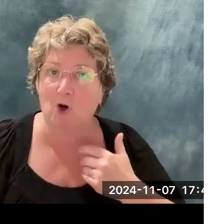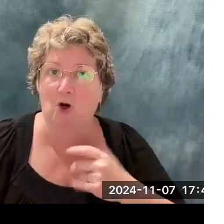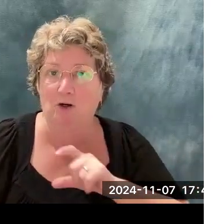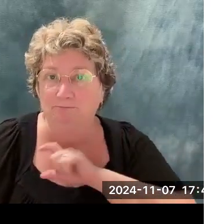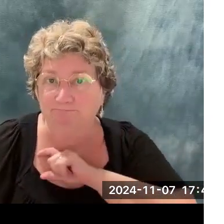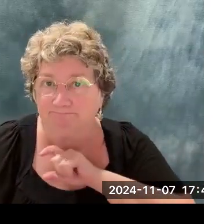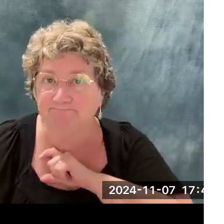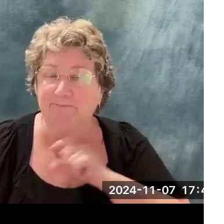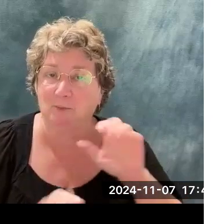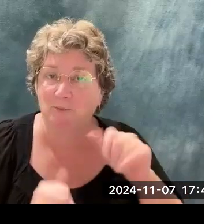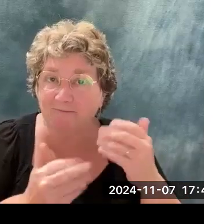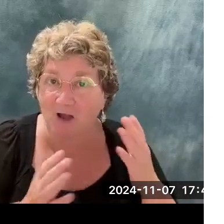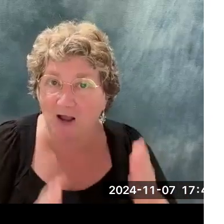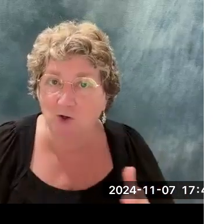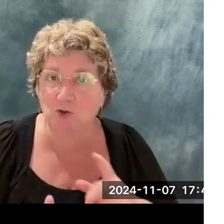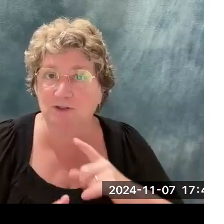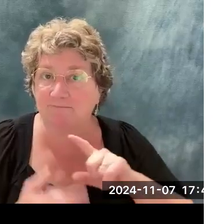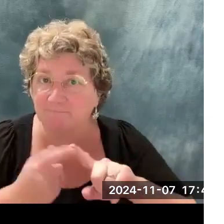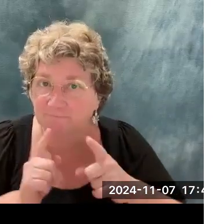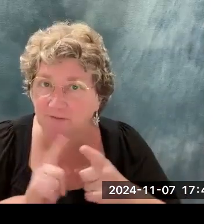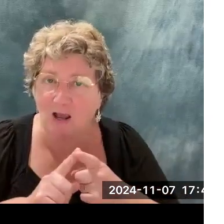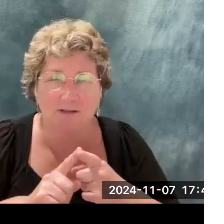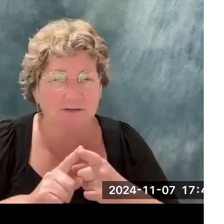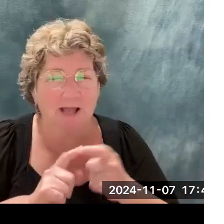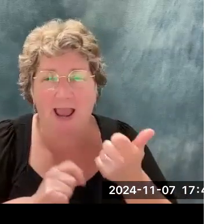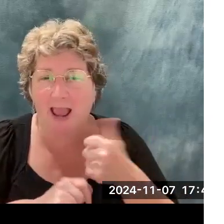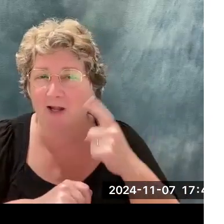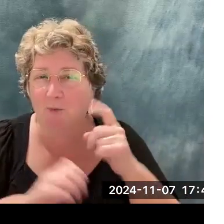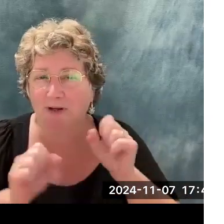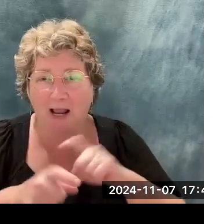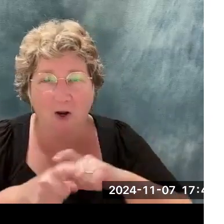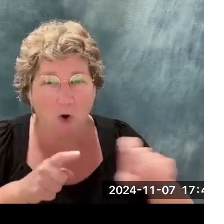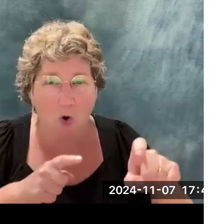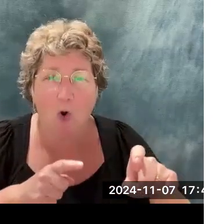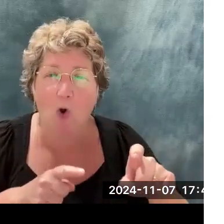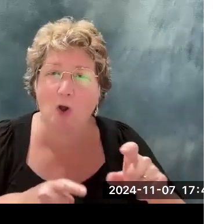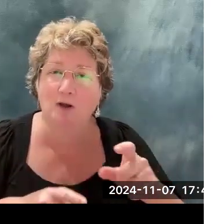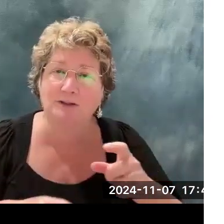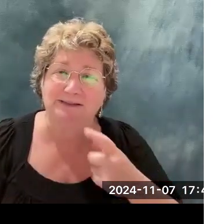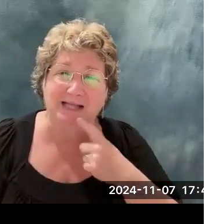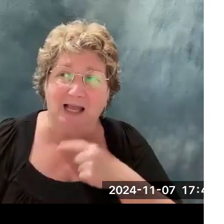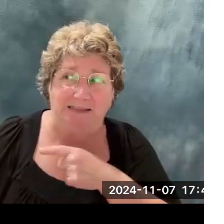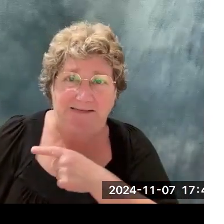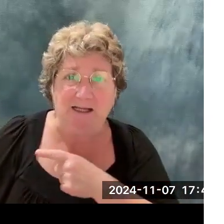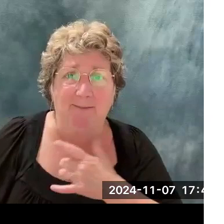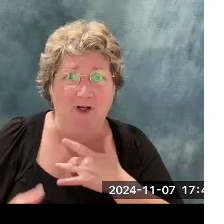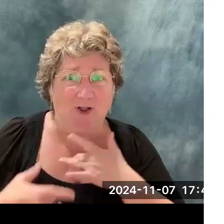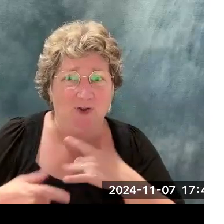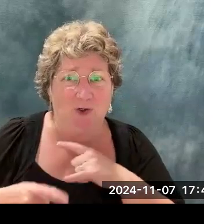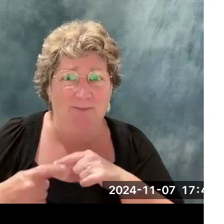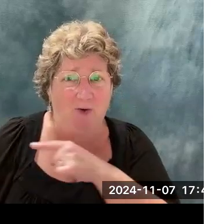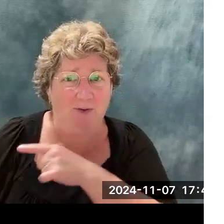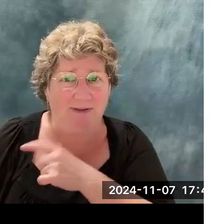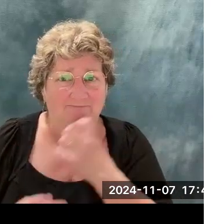friends calling to kind of share their concern about a loved one or someone that they're